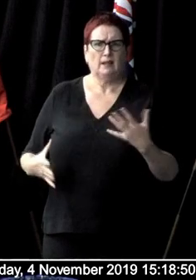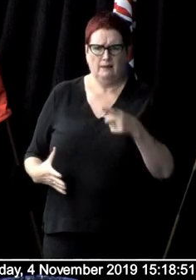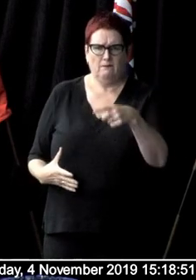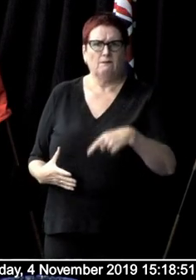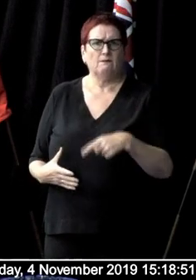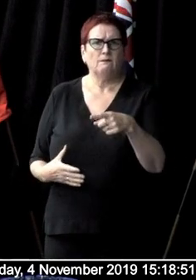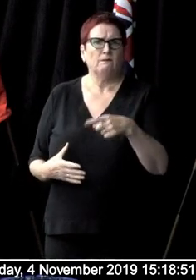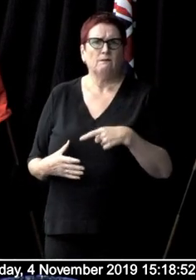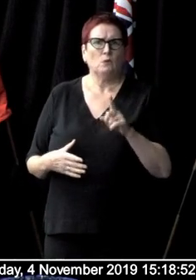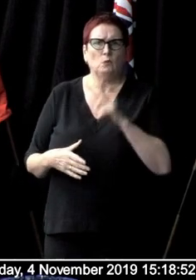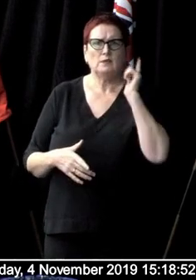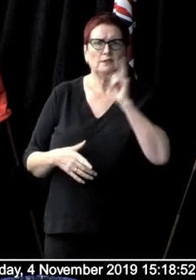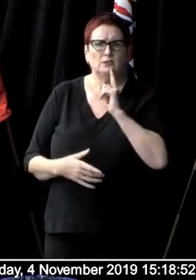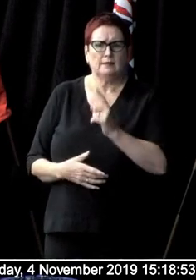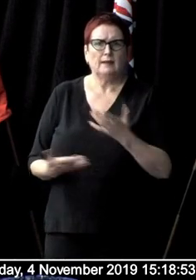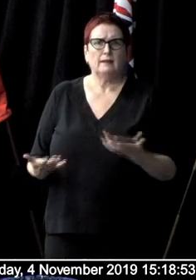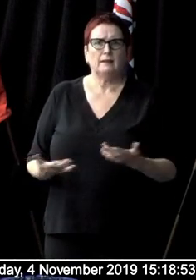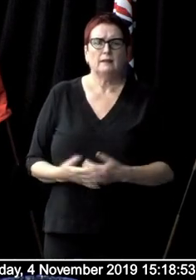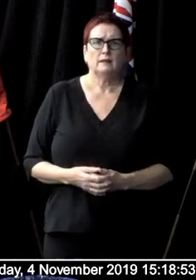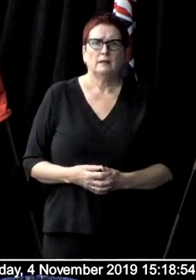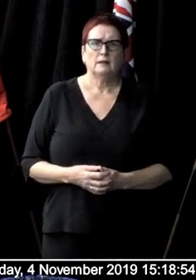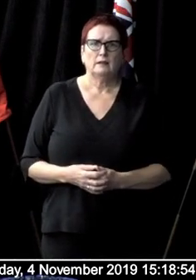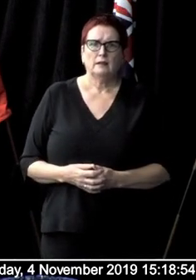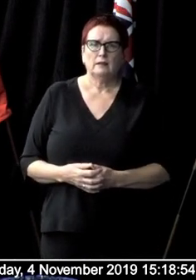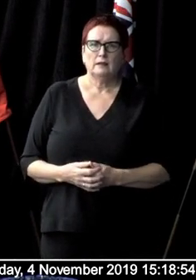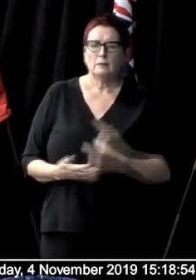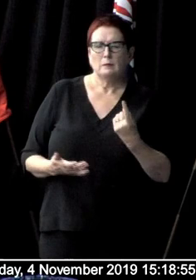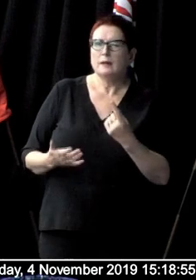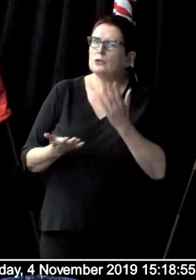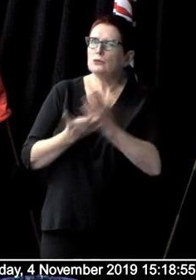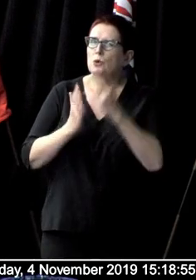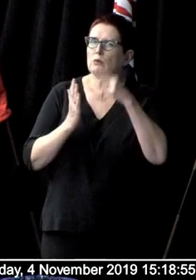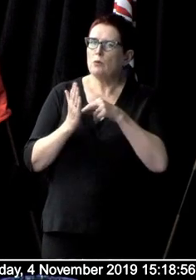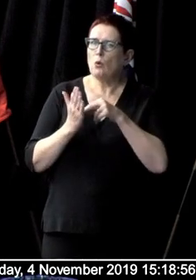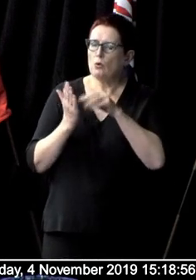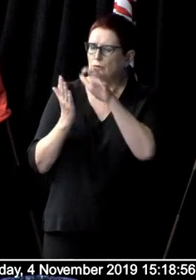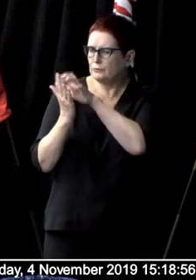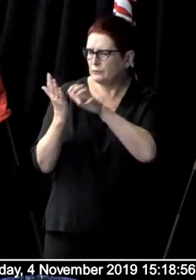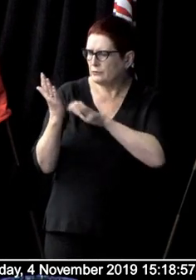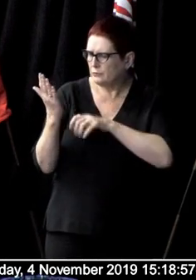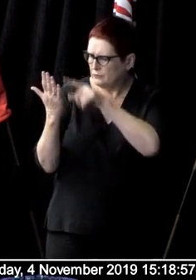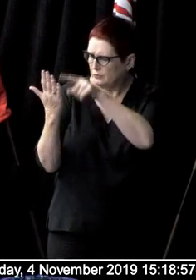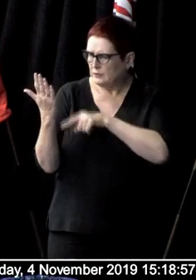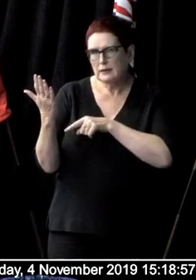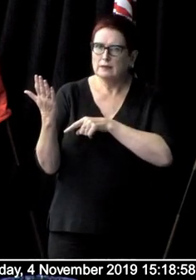been made, but it also seems to be written up to have a watertight case against the